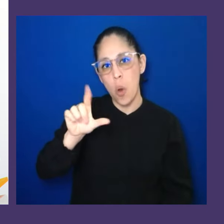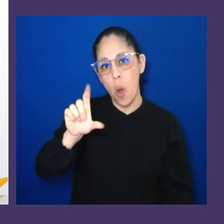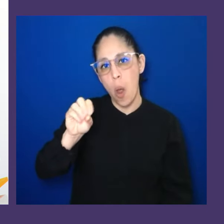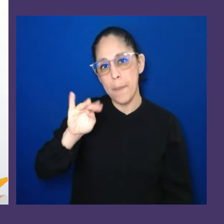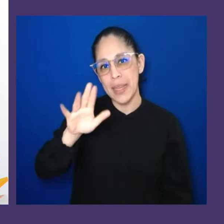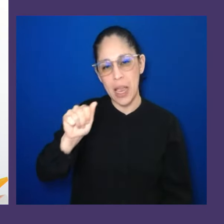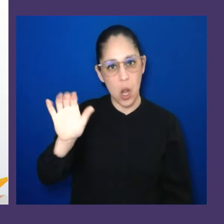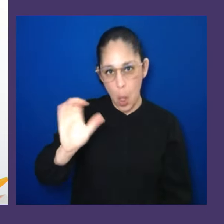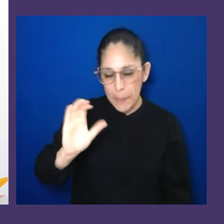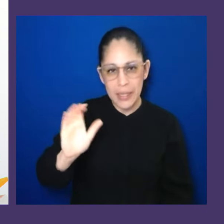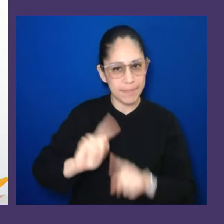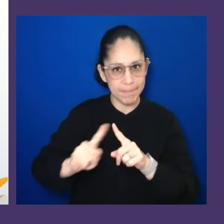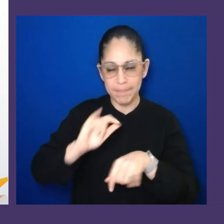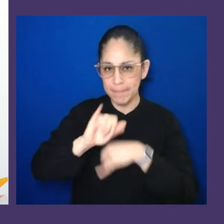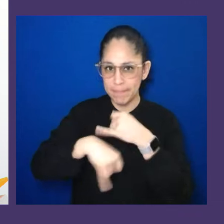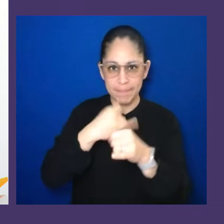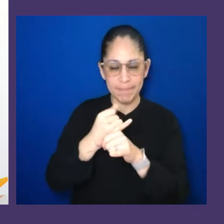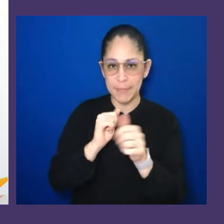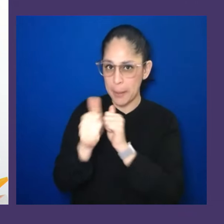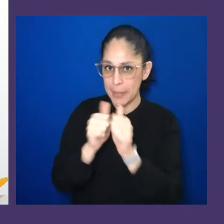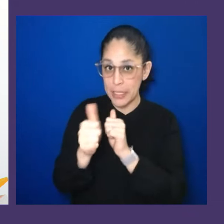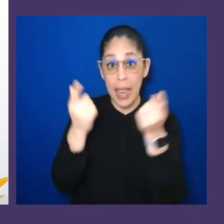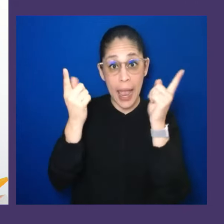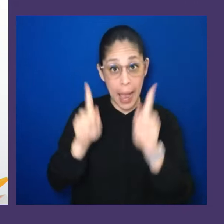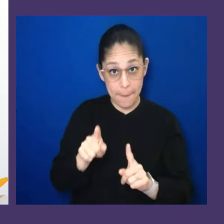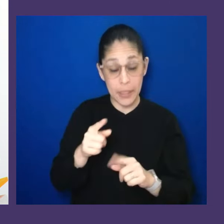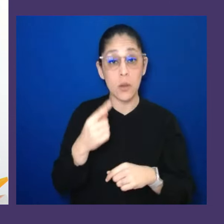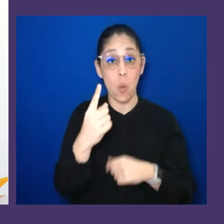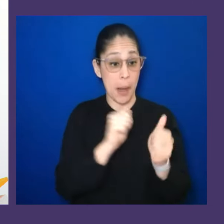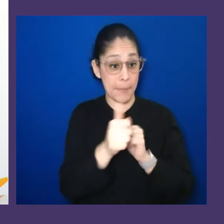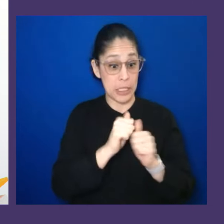On one of those competitions during my training, I crashed.